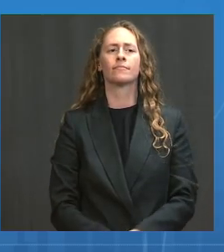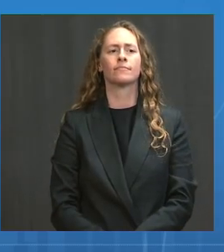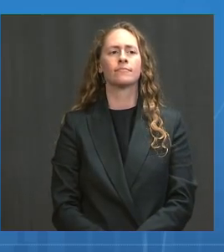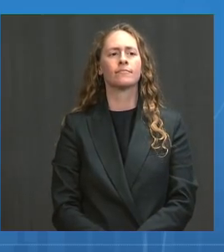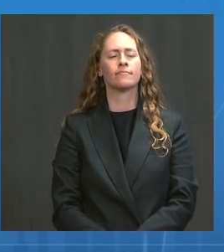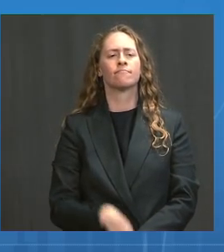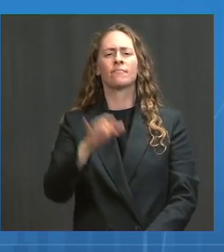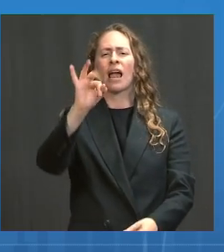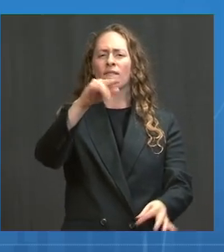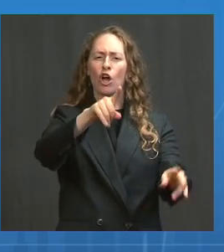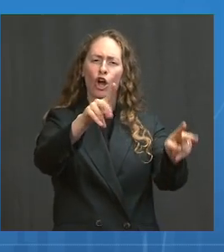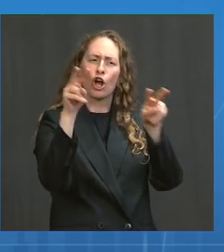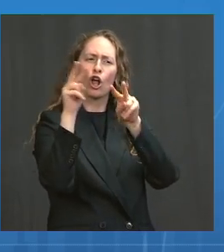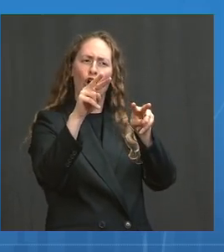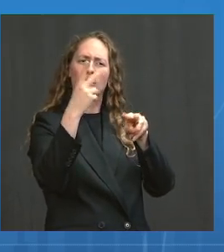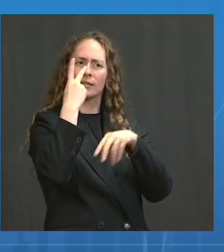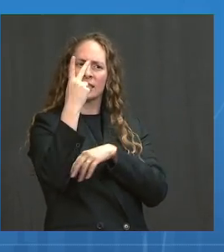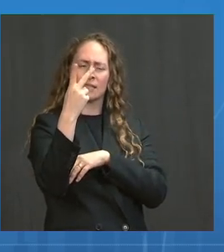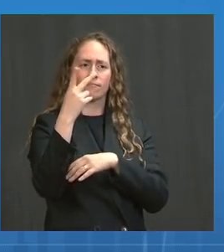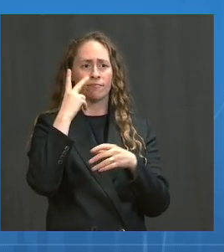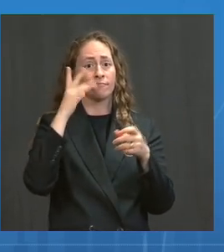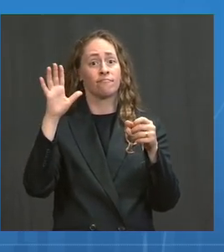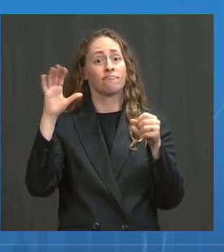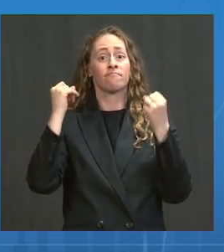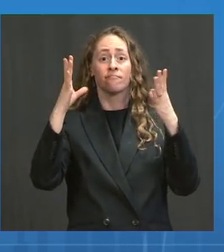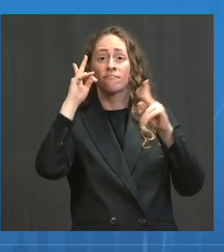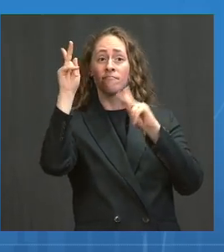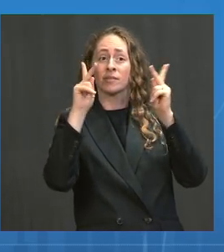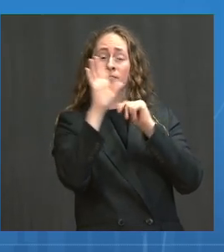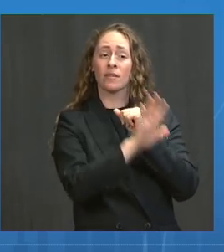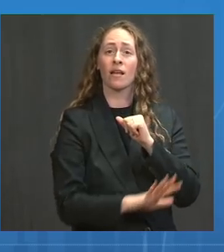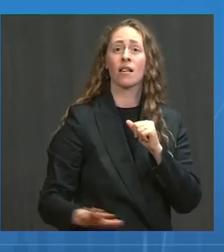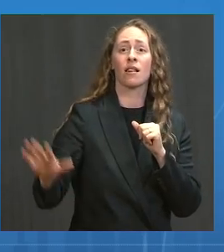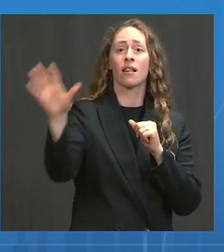of the population fully vaccinated in the United States and worldwide,